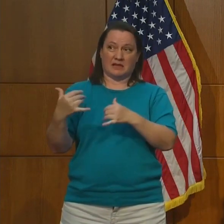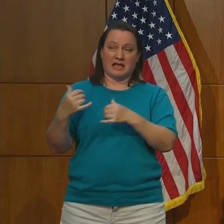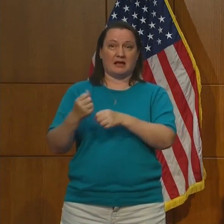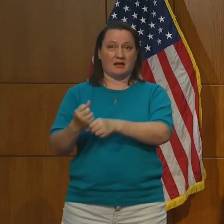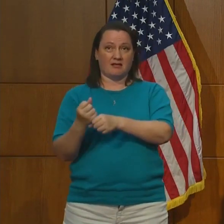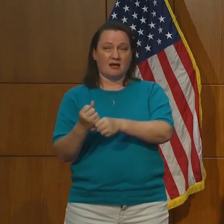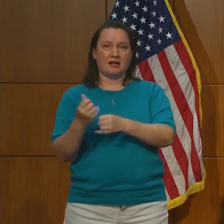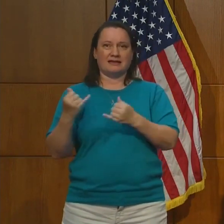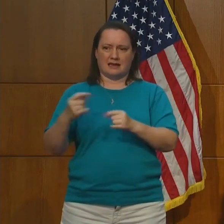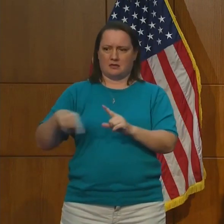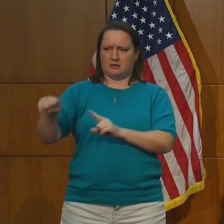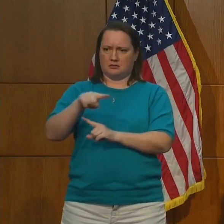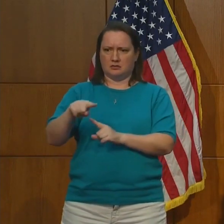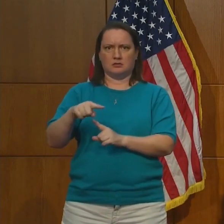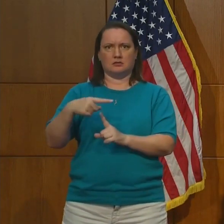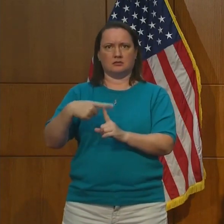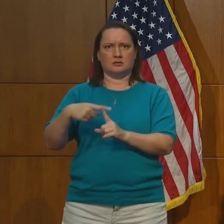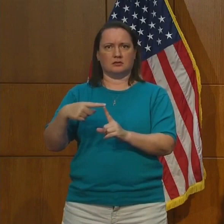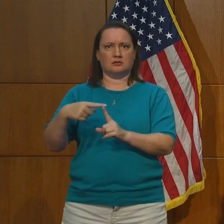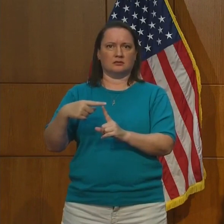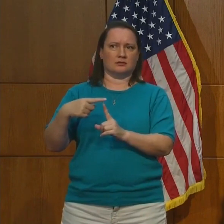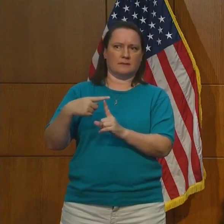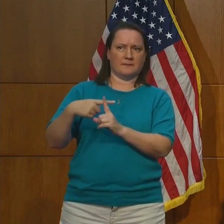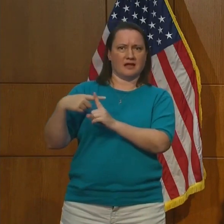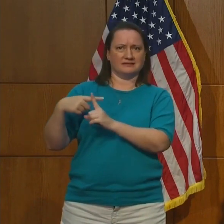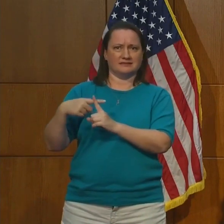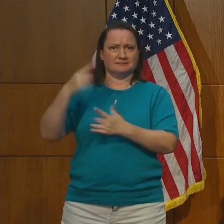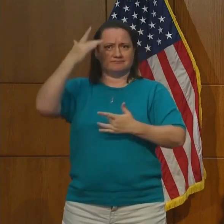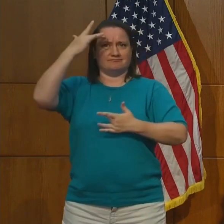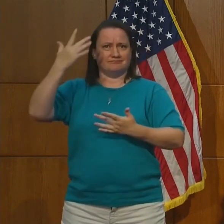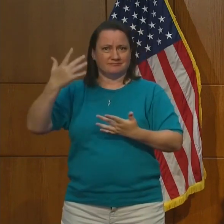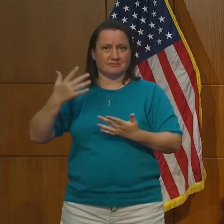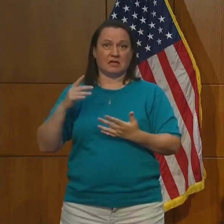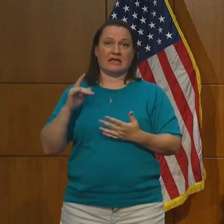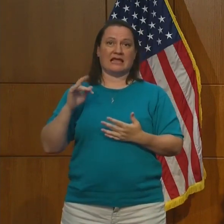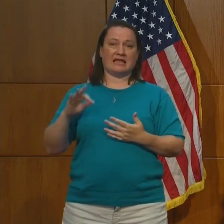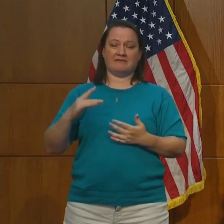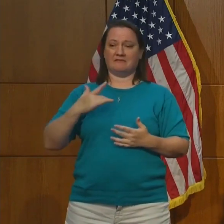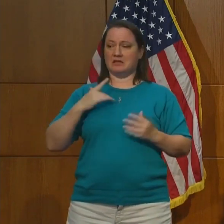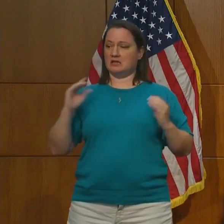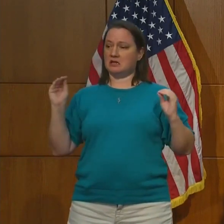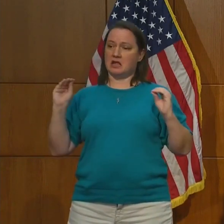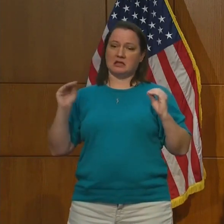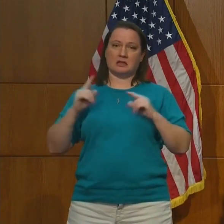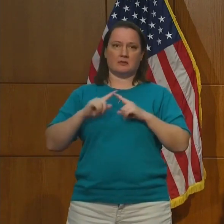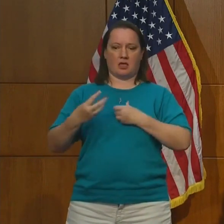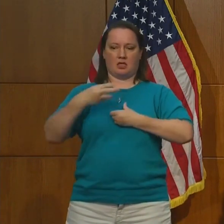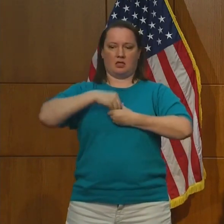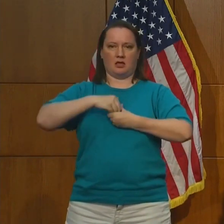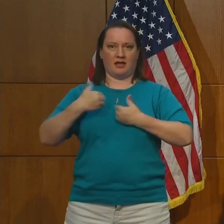FOURTEEN OR FIFTEEN INDIVIDUALS ALL ON ONE TEAM AFTER JUST FOUR